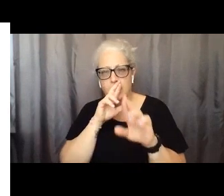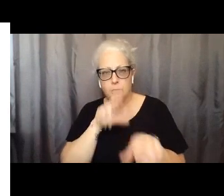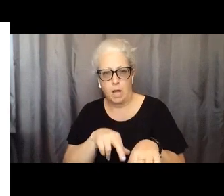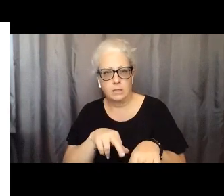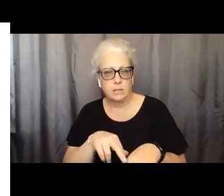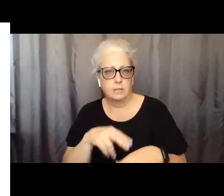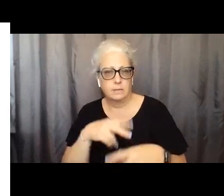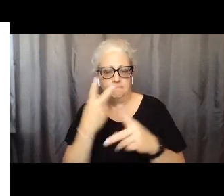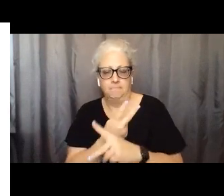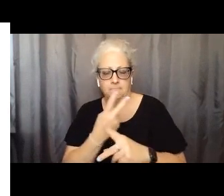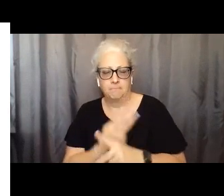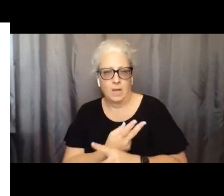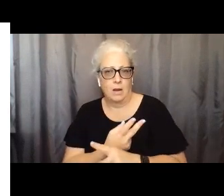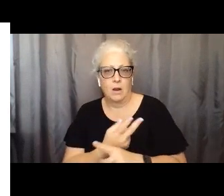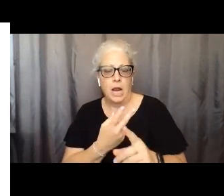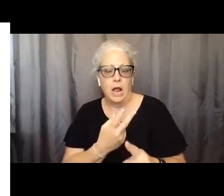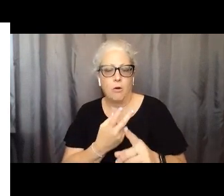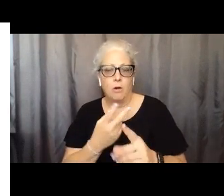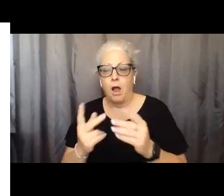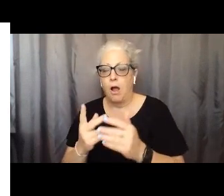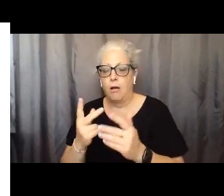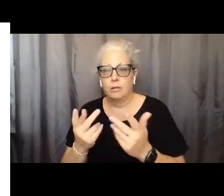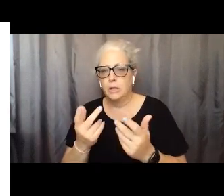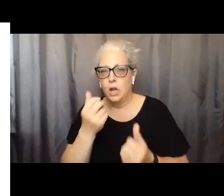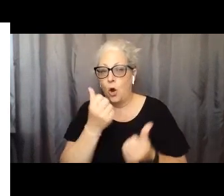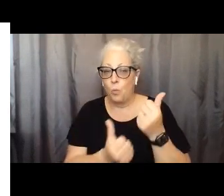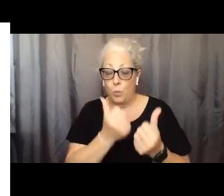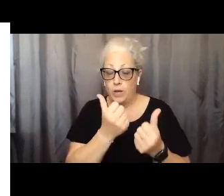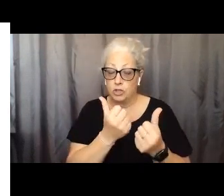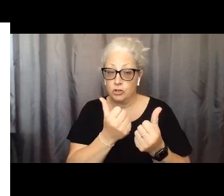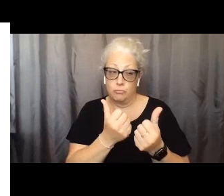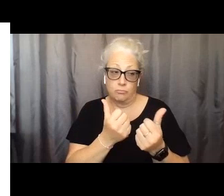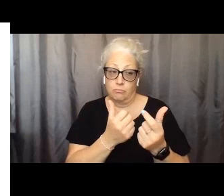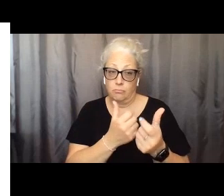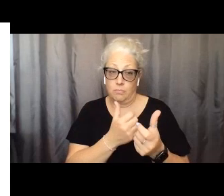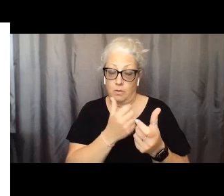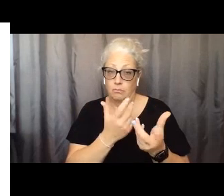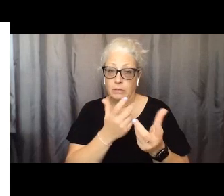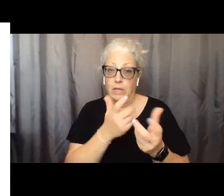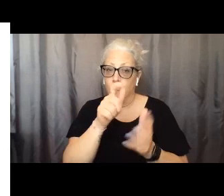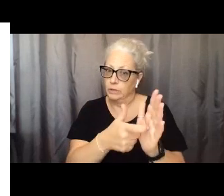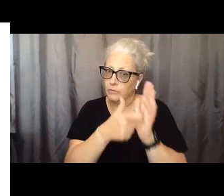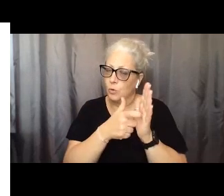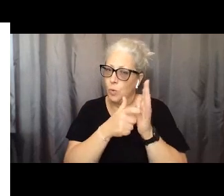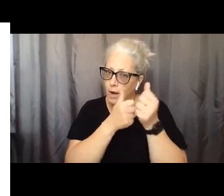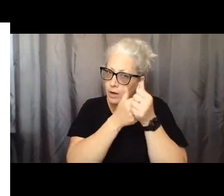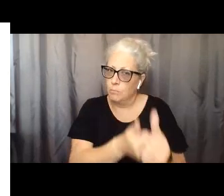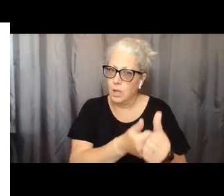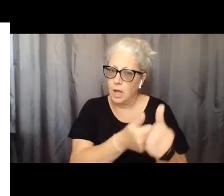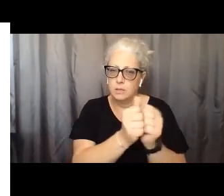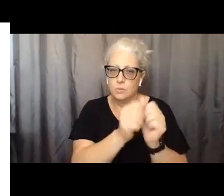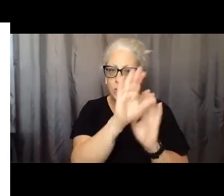projects, but we are focused on code compliance with this effort.